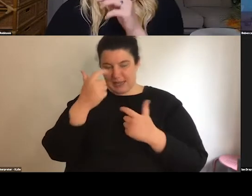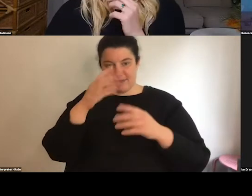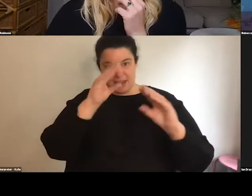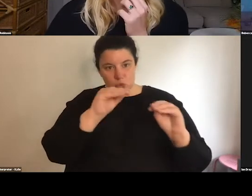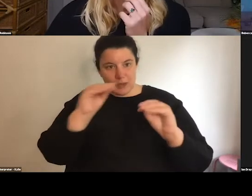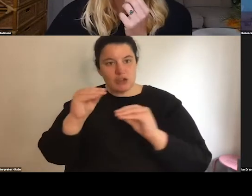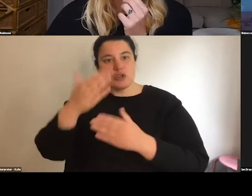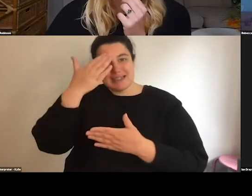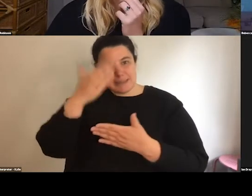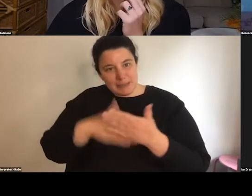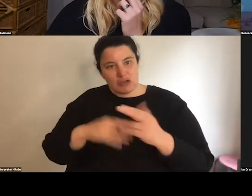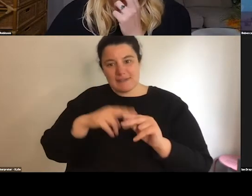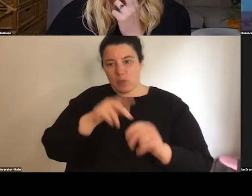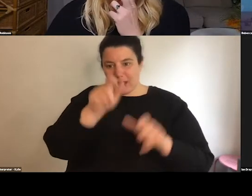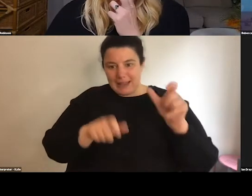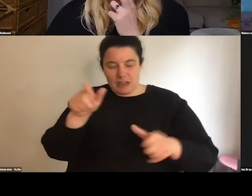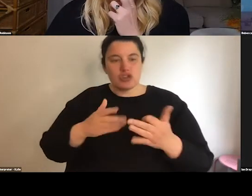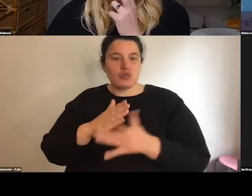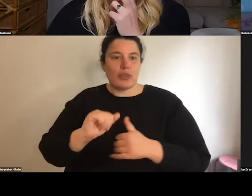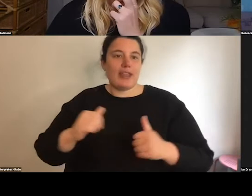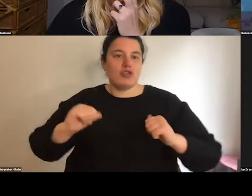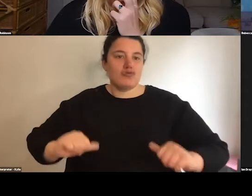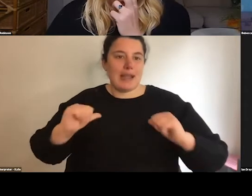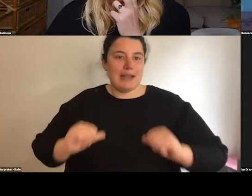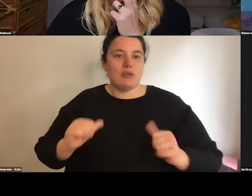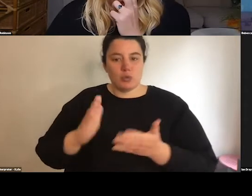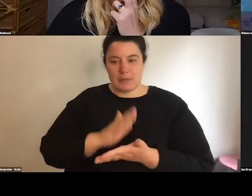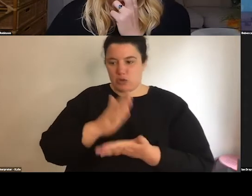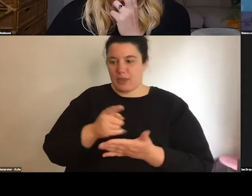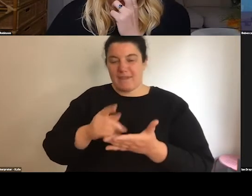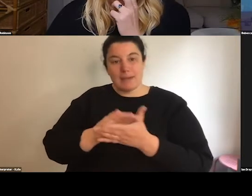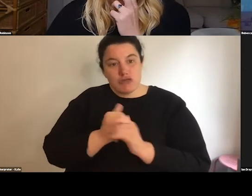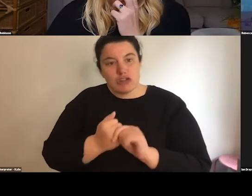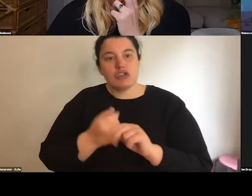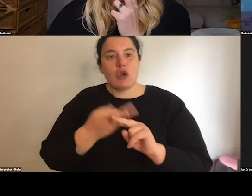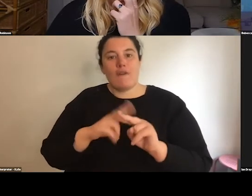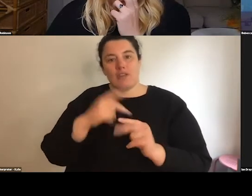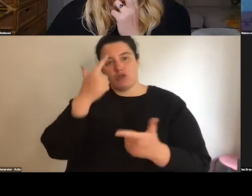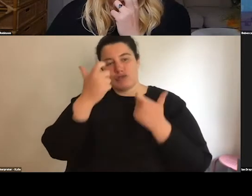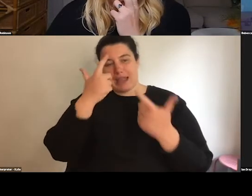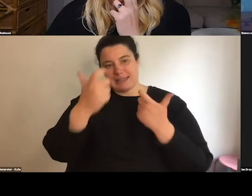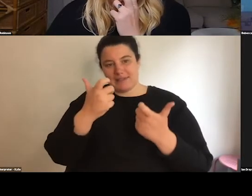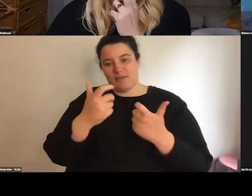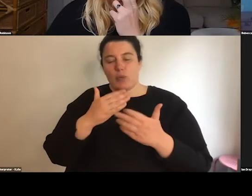for clinicians during their training so that they have an appreciation of the creative, as they go forward.